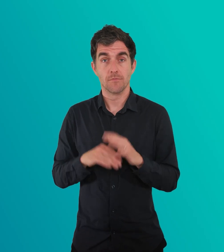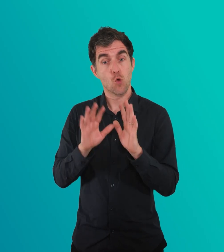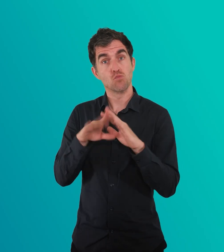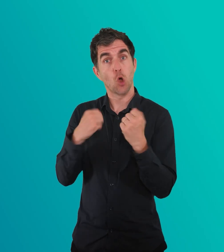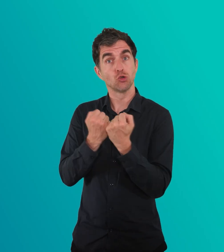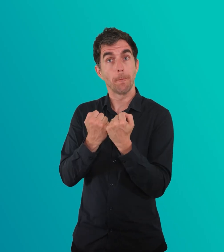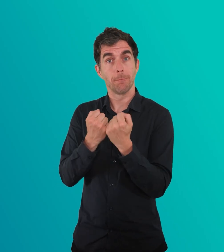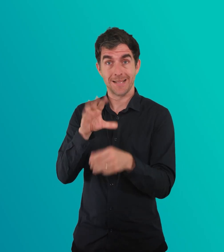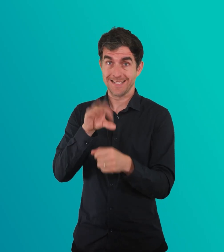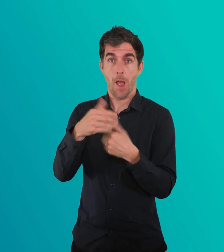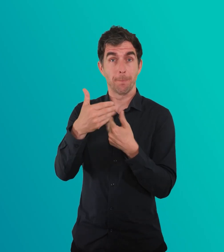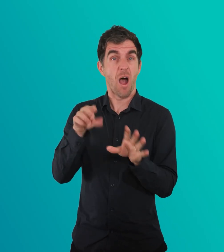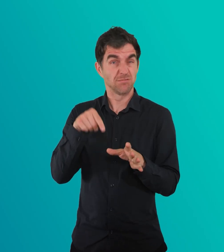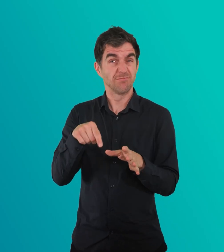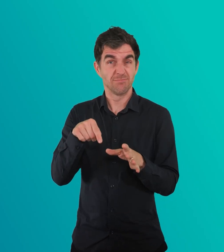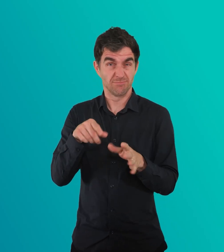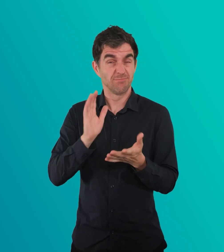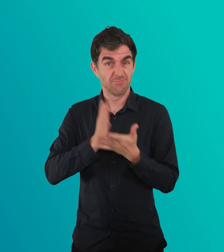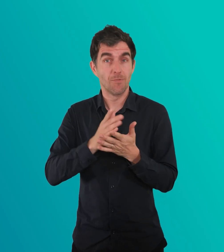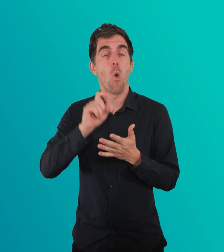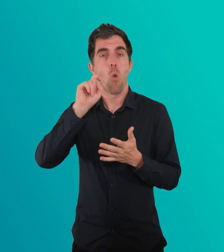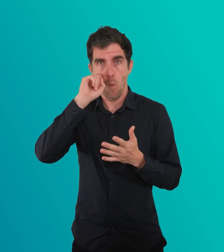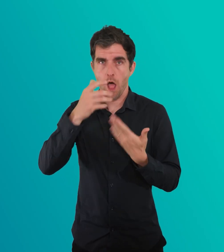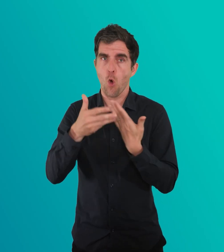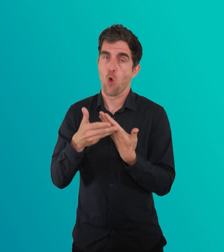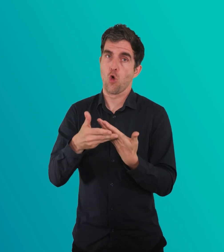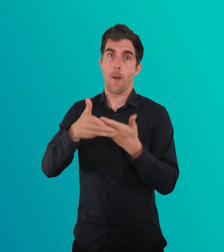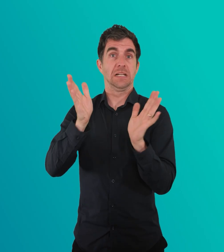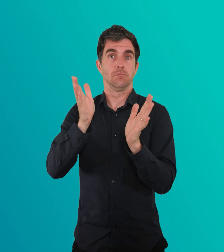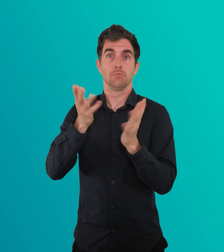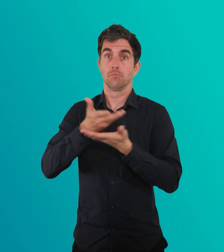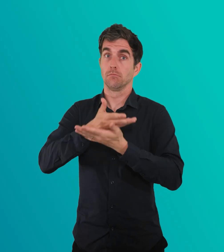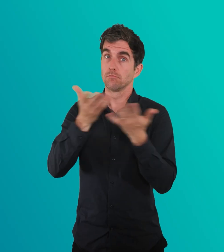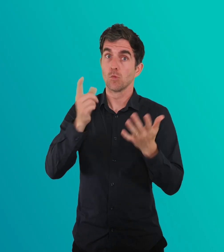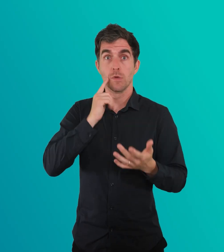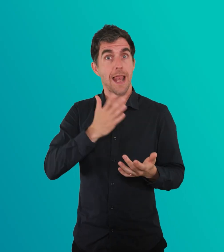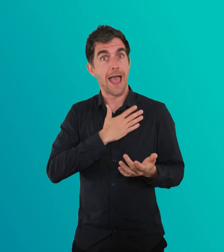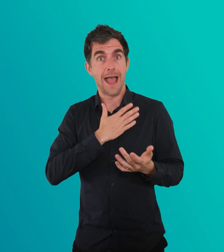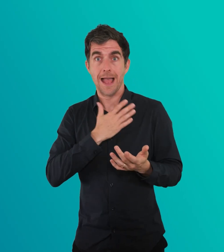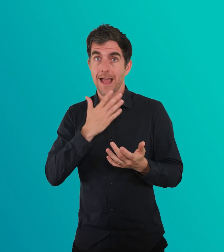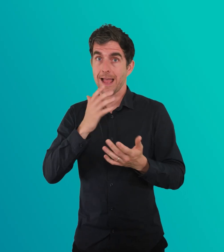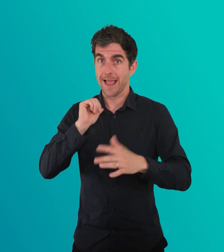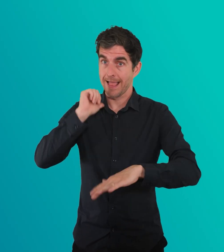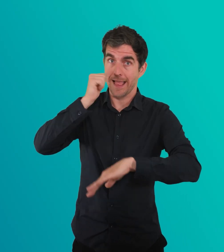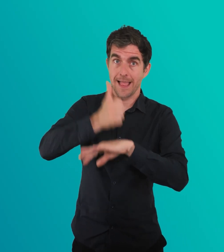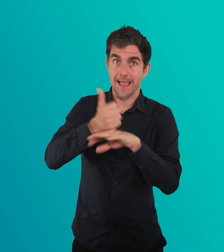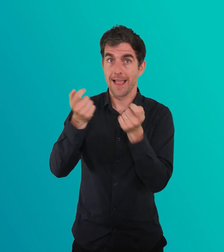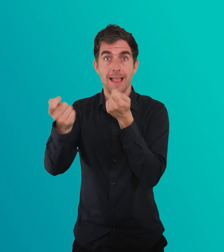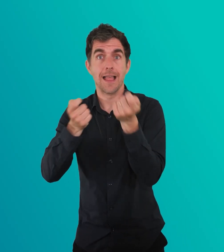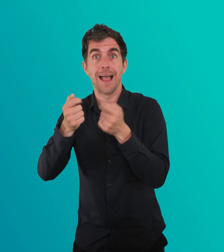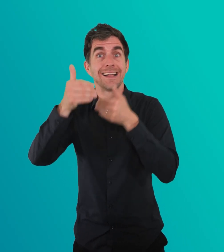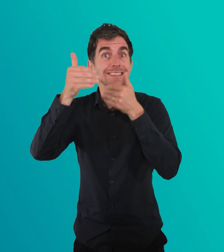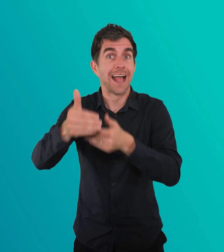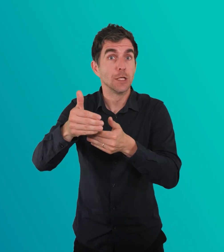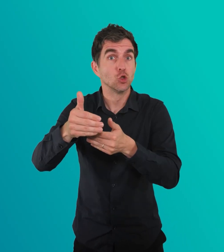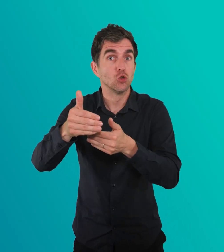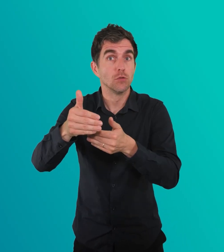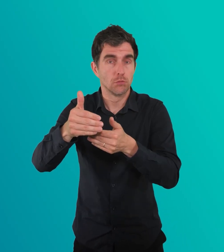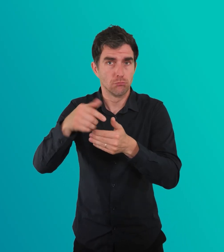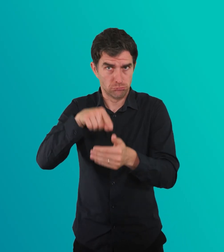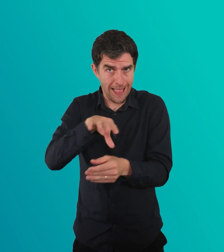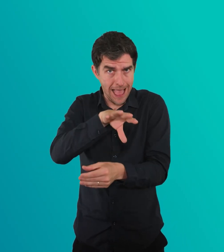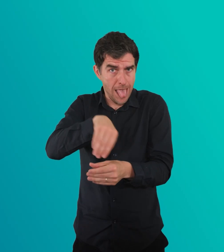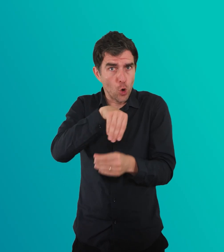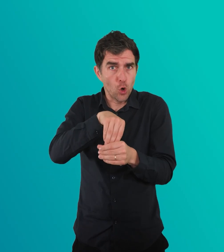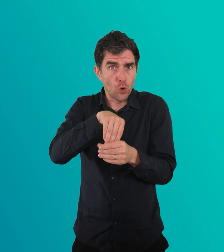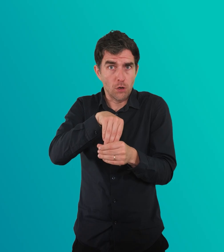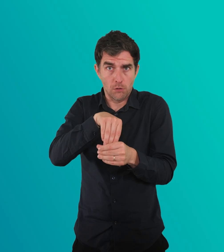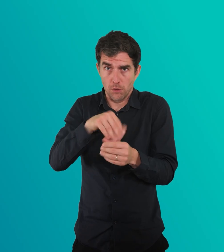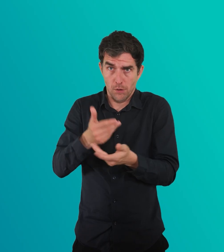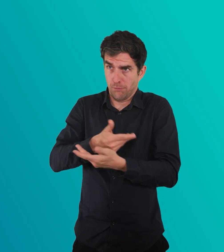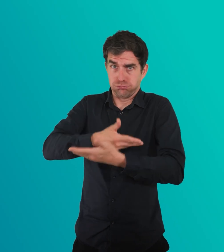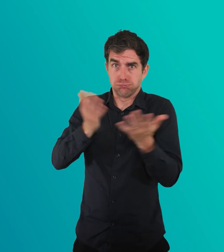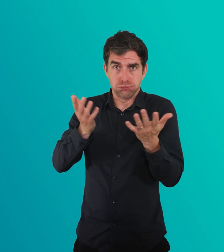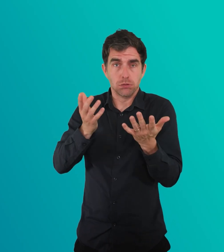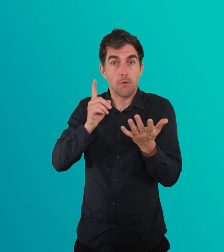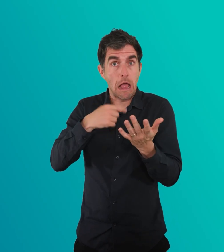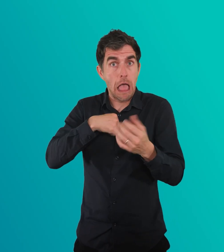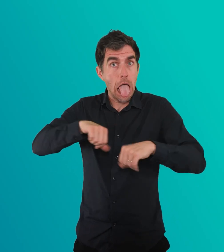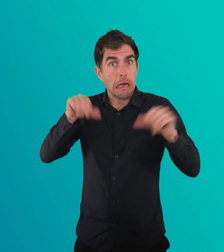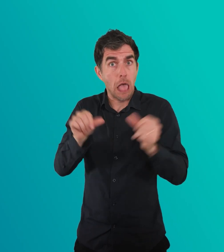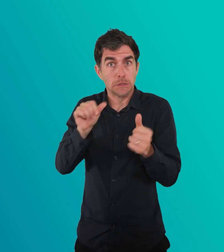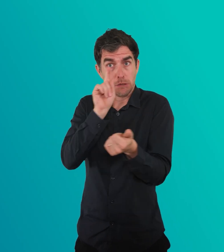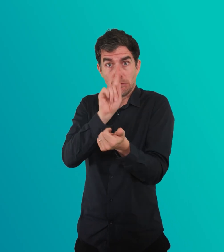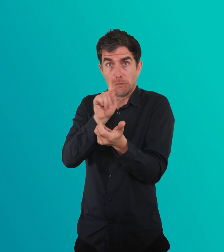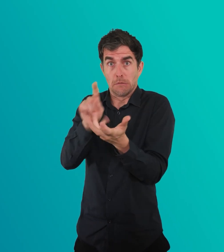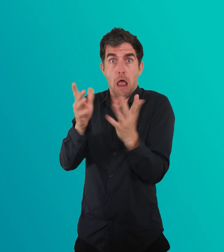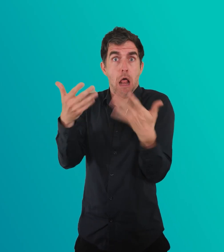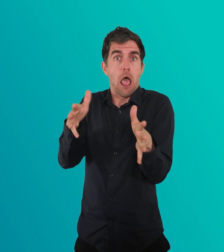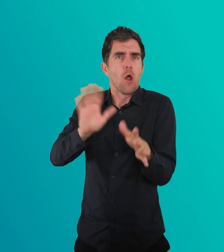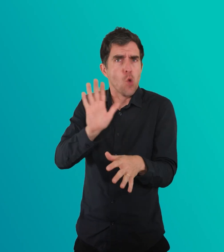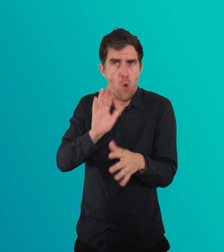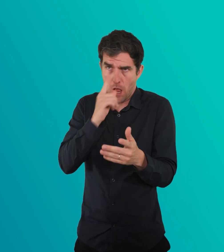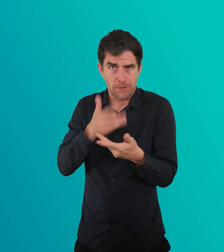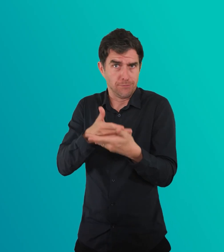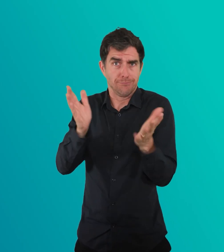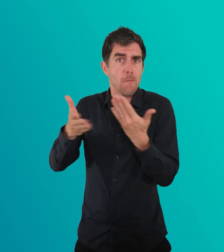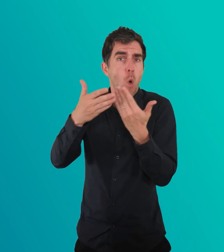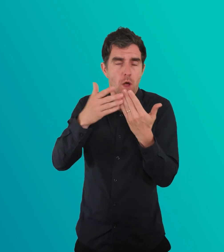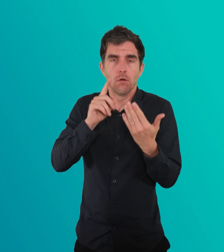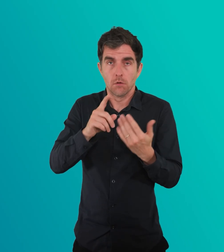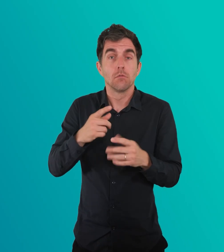The “Workshop in a Box” will be open to anyone who would like to host a session. This includes, but is not limited to,